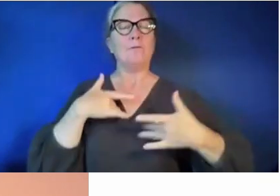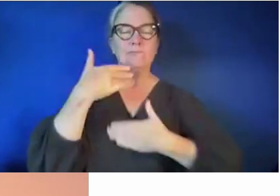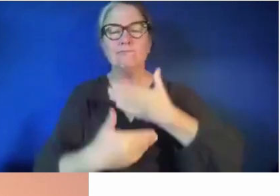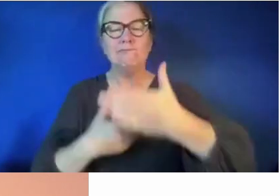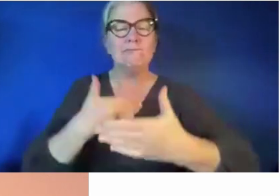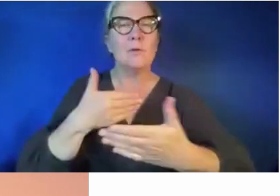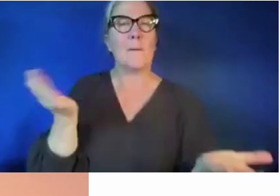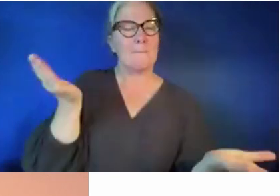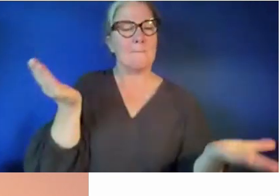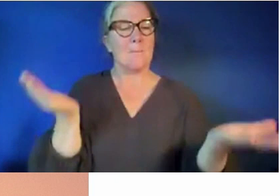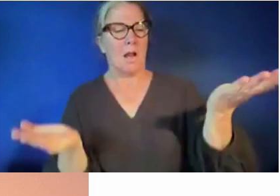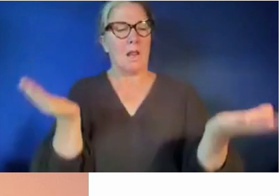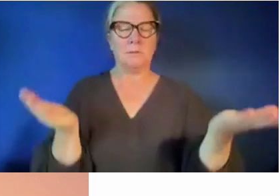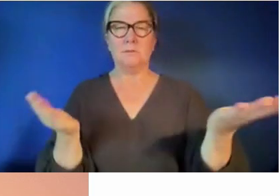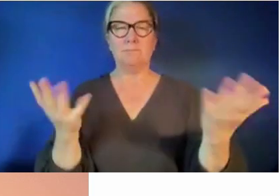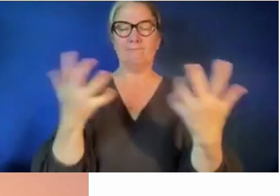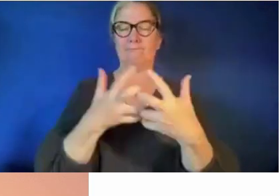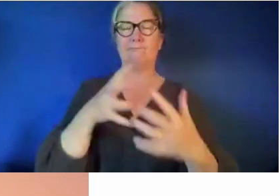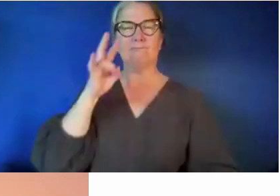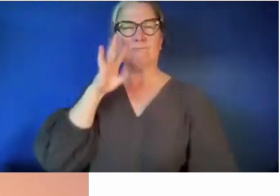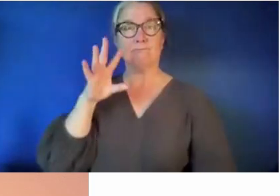and allows them to balance a range of different things in their world.